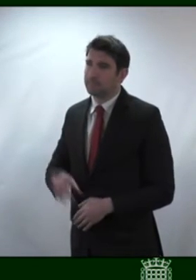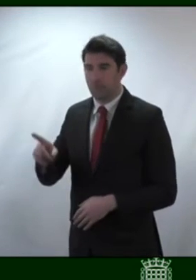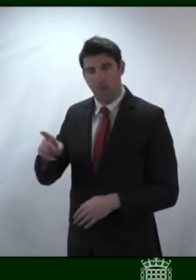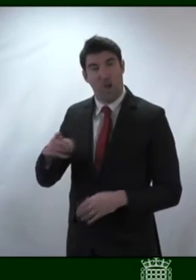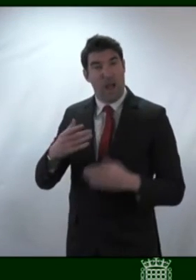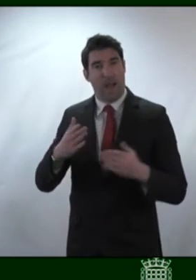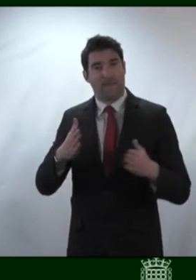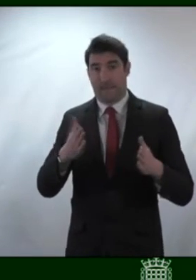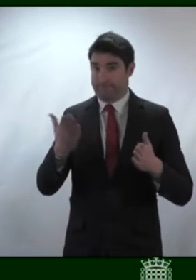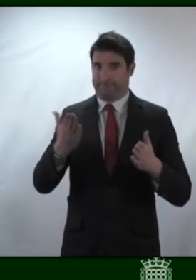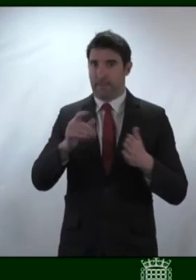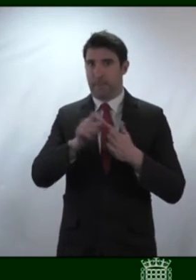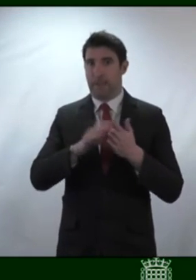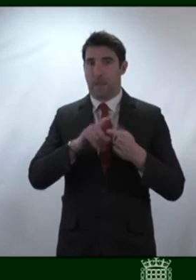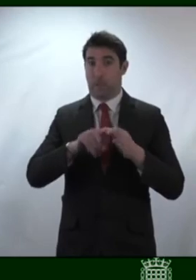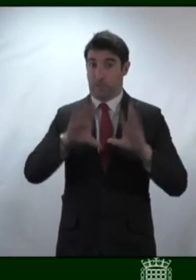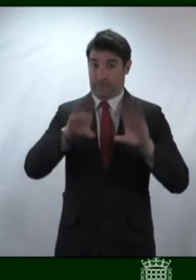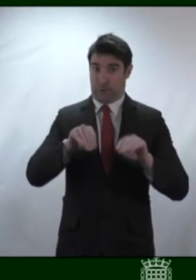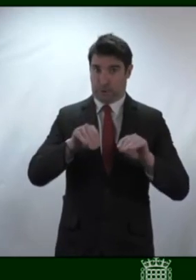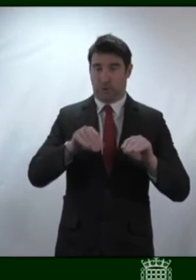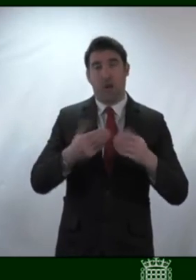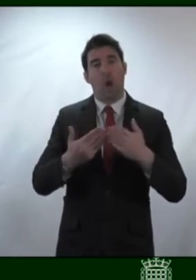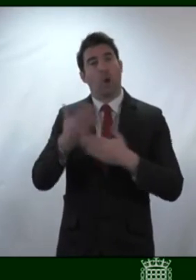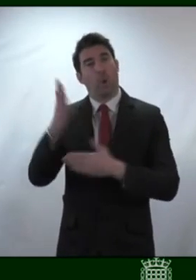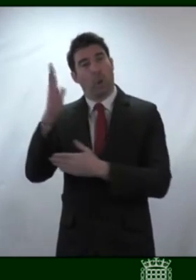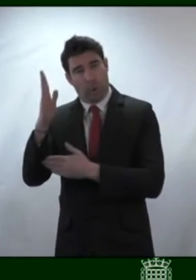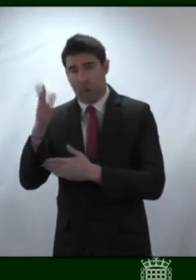those participating in the next, I will now suspend the sitting for three minutes.